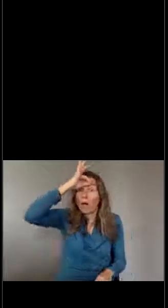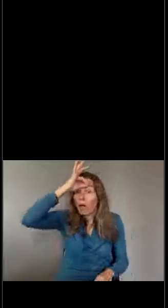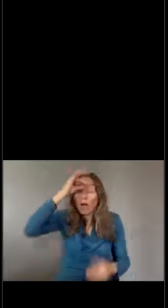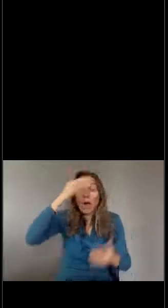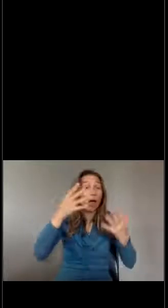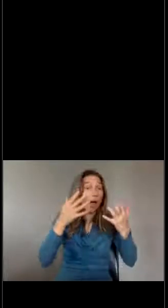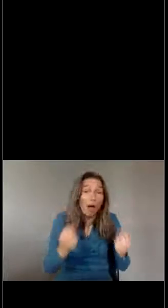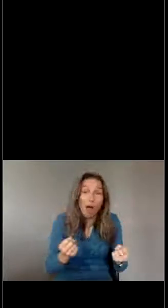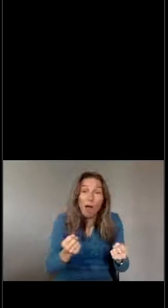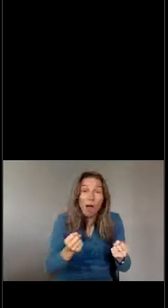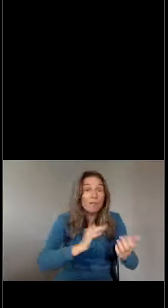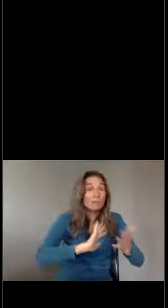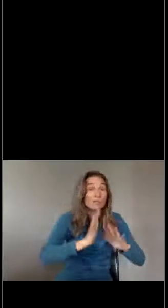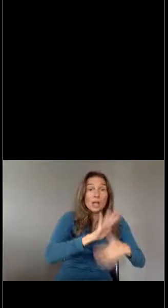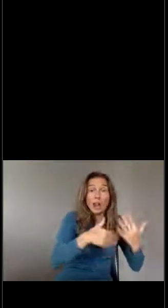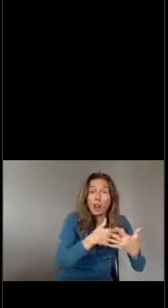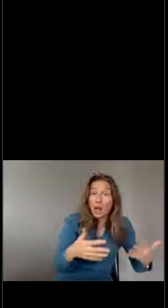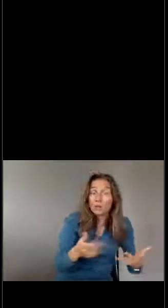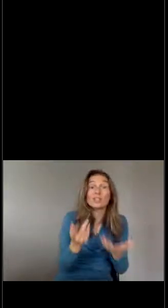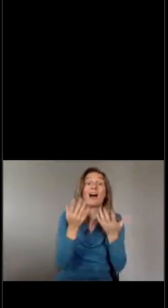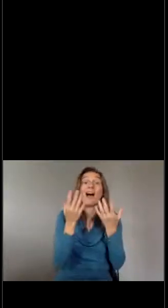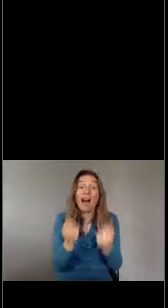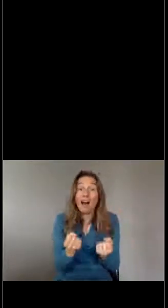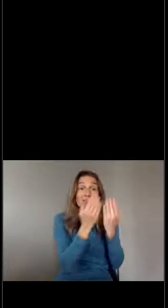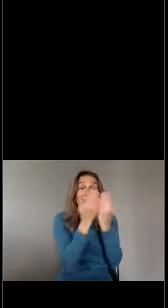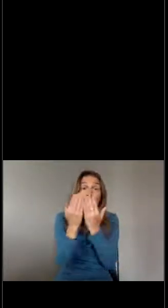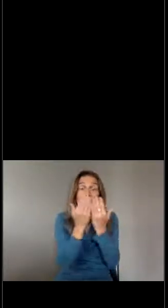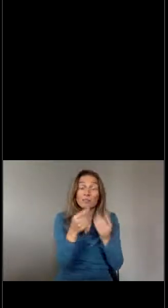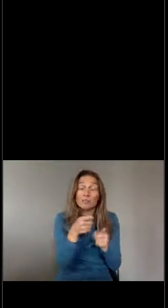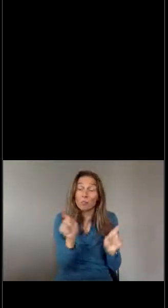and the schooling options for children with hearing impairments.